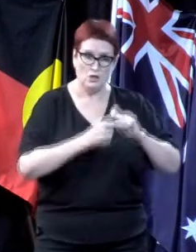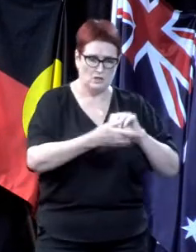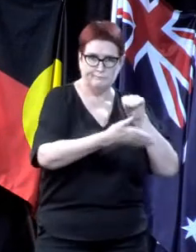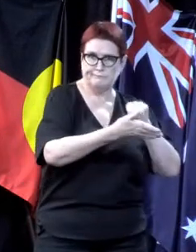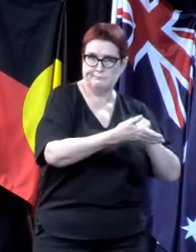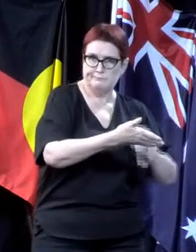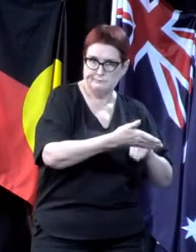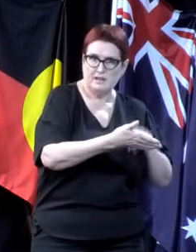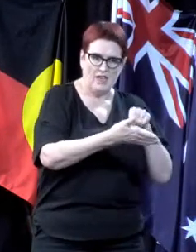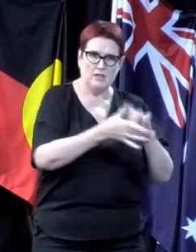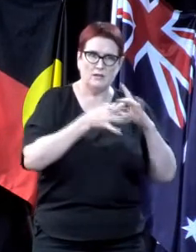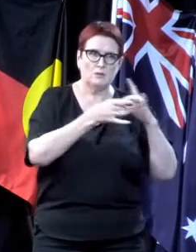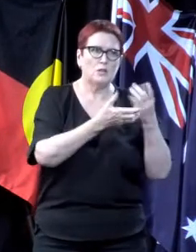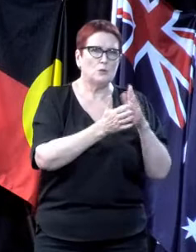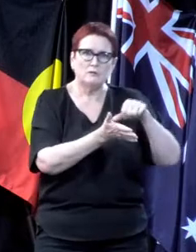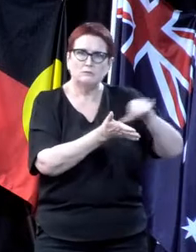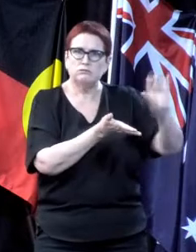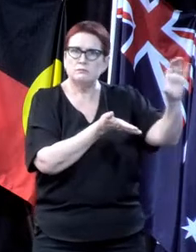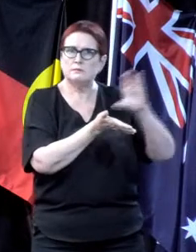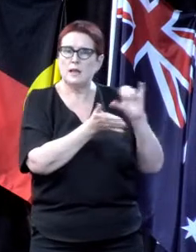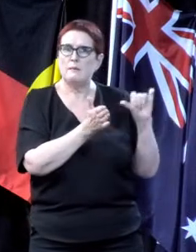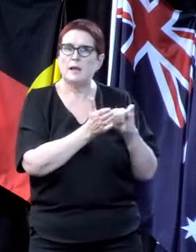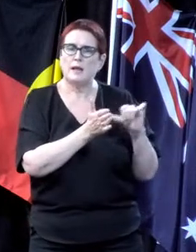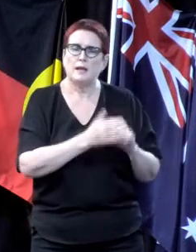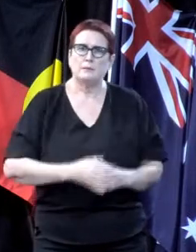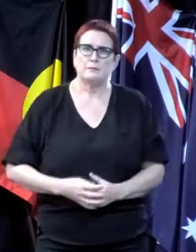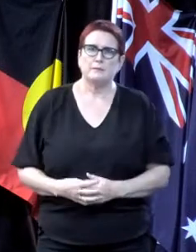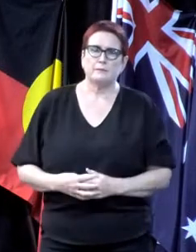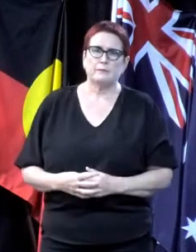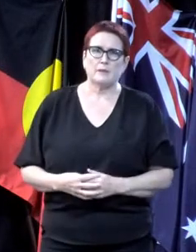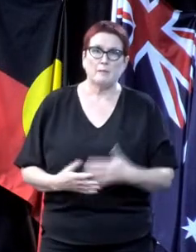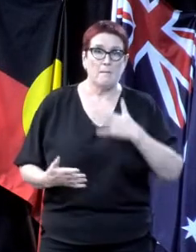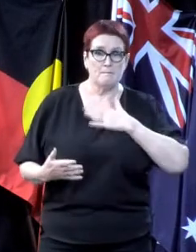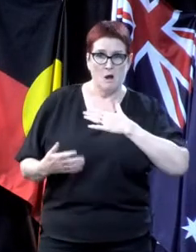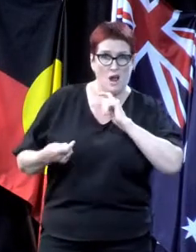but again, my interpretation of levels of adjustment may differ from other people.